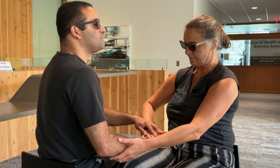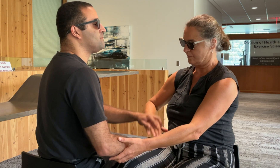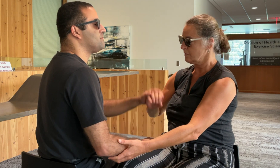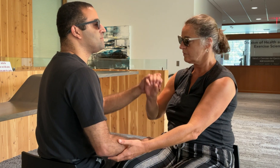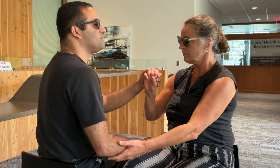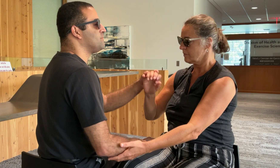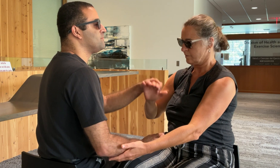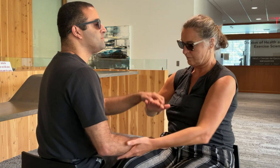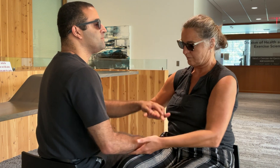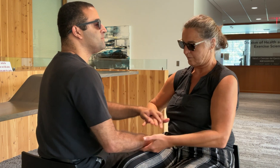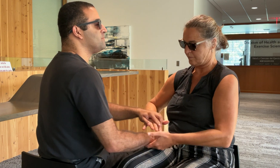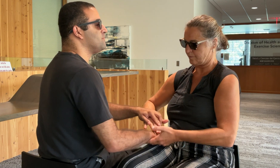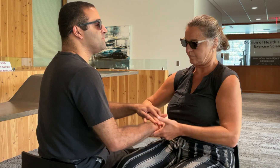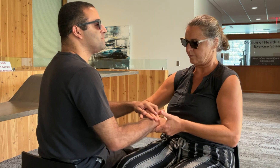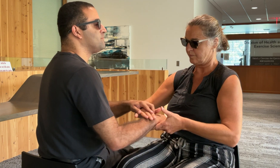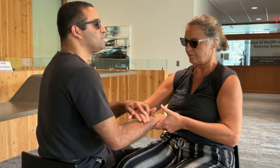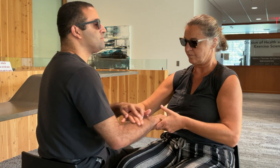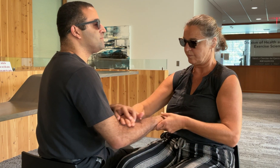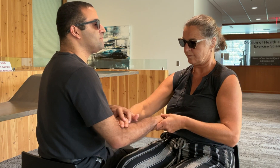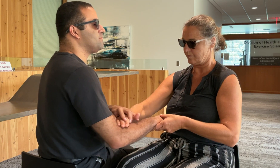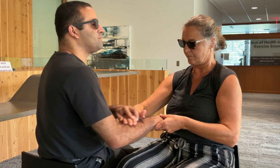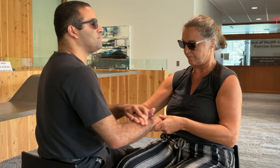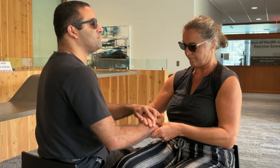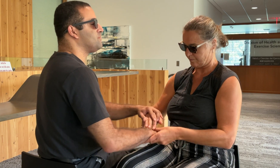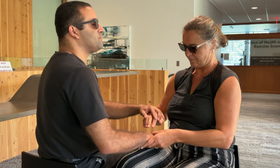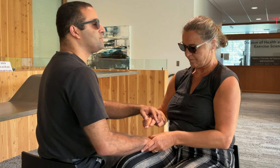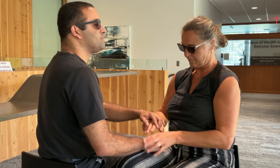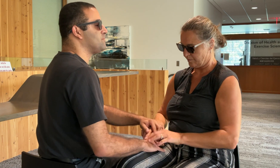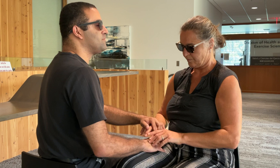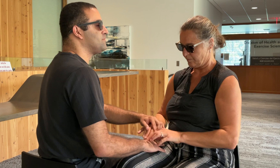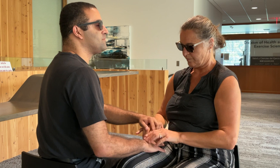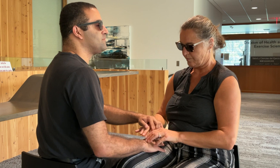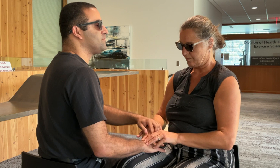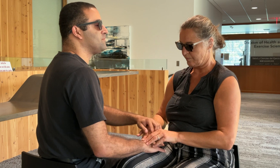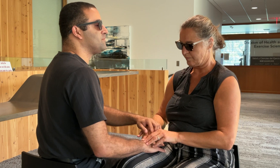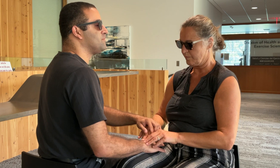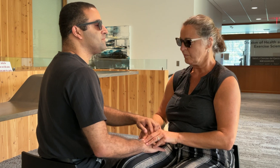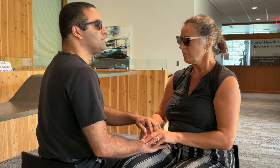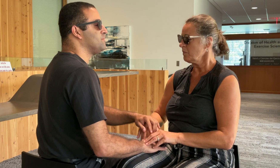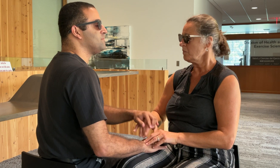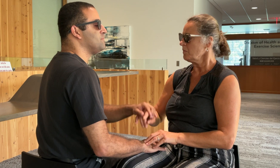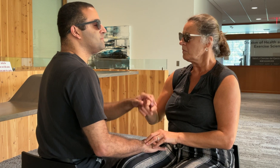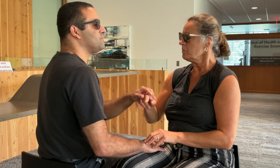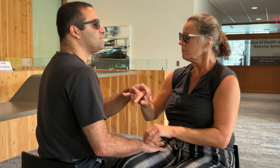to show two people walking. Then I engage the sensation of a strong sunbeam bearing down on the walkers by saying sun.